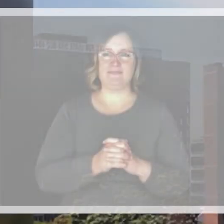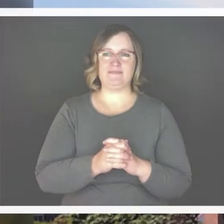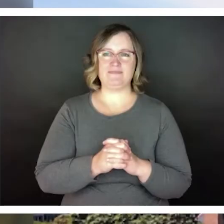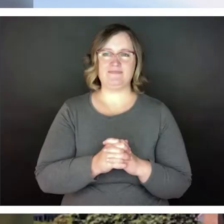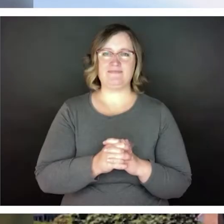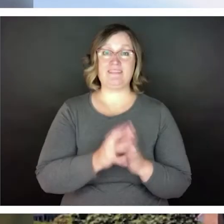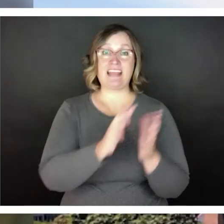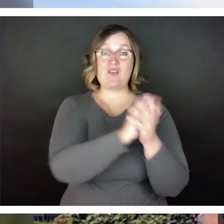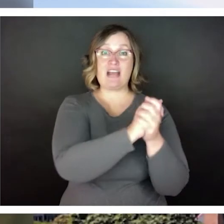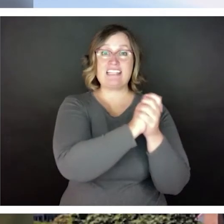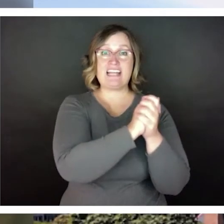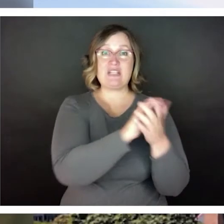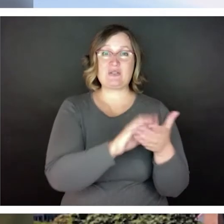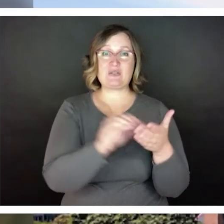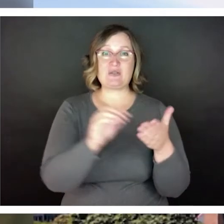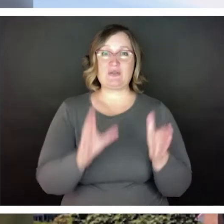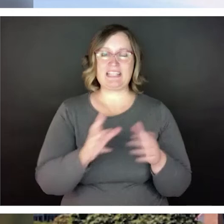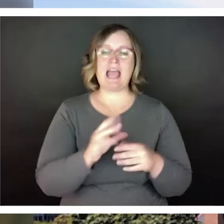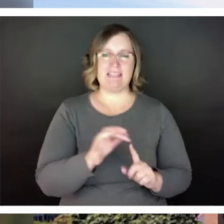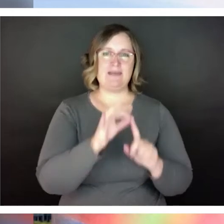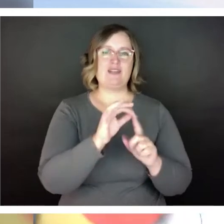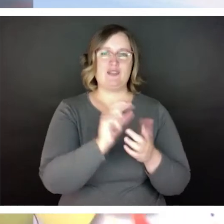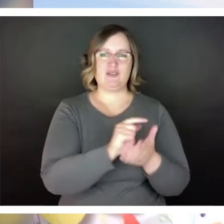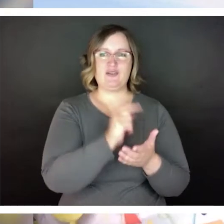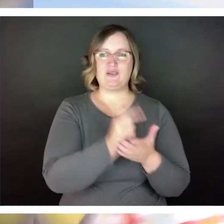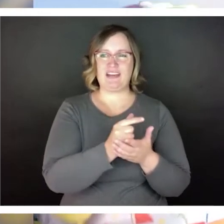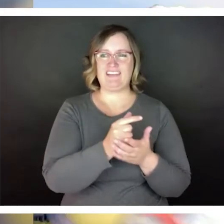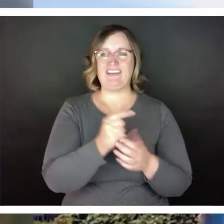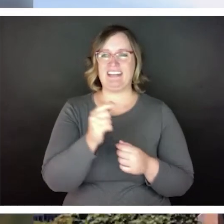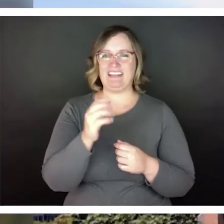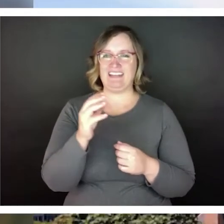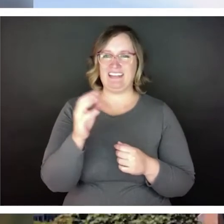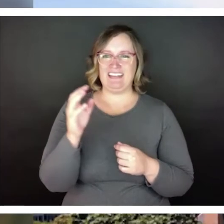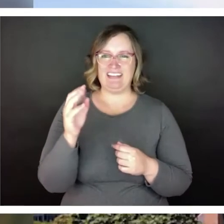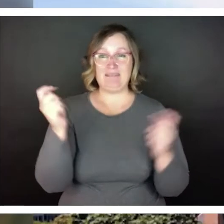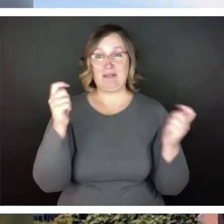Congratulations students and especially the graduating students. Here's your balloons,